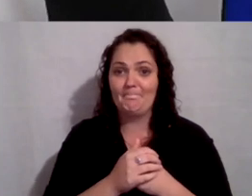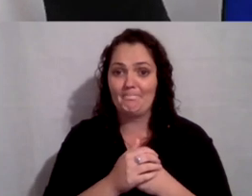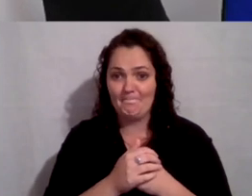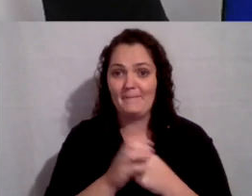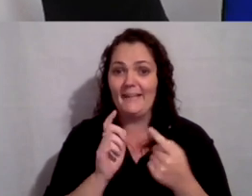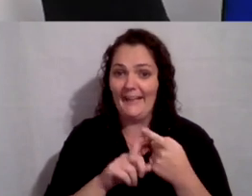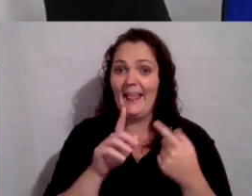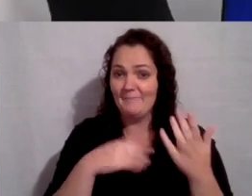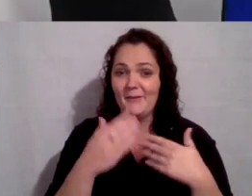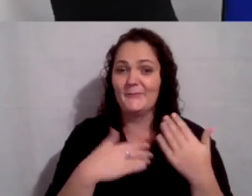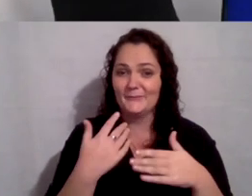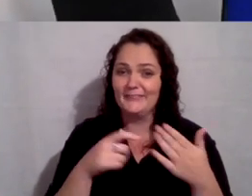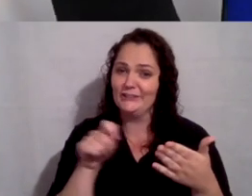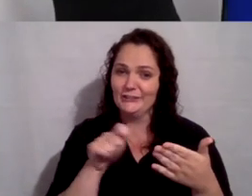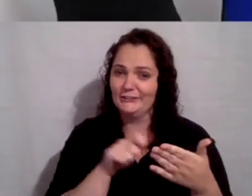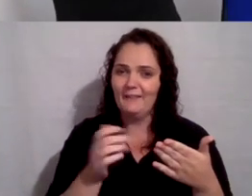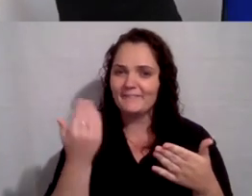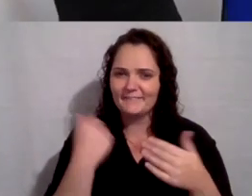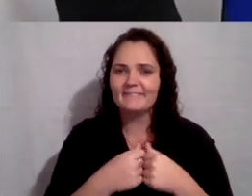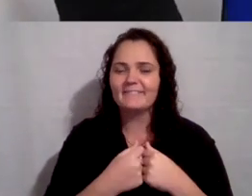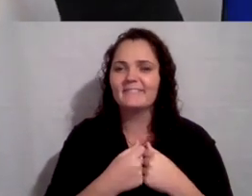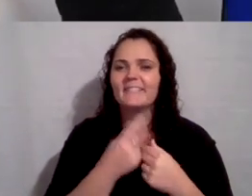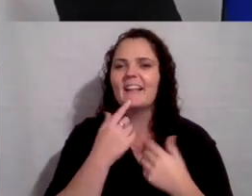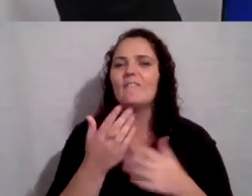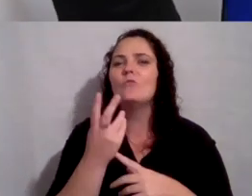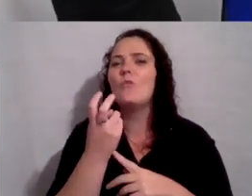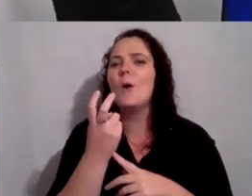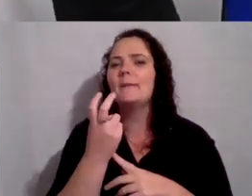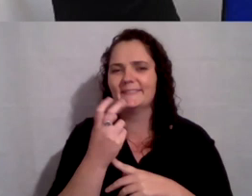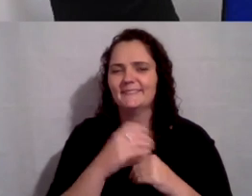Alright just keep scrubbing, okay you got about two minutes of scrubbing ahead